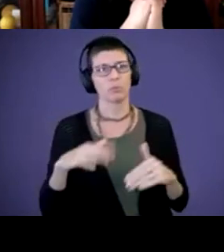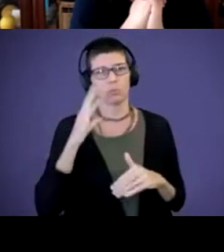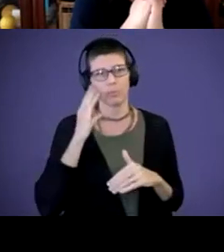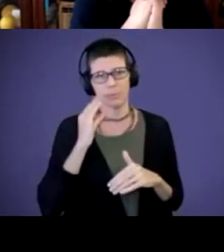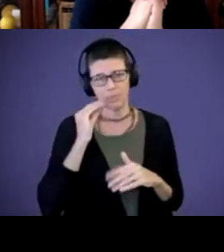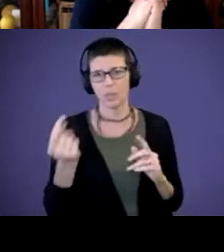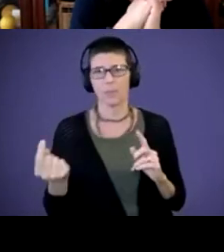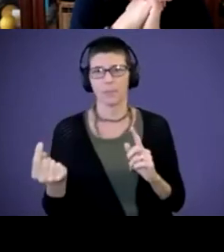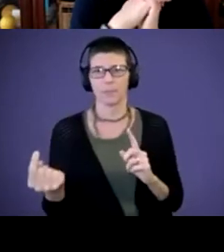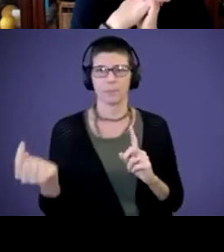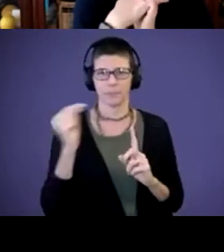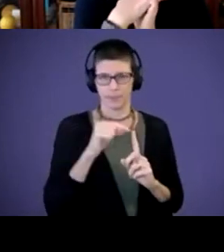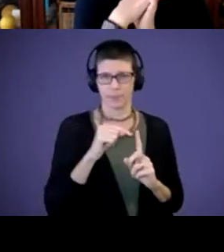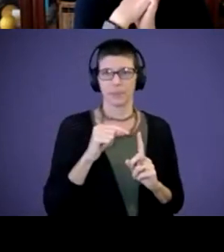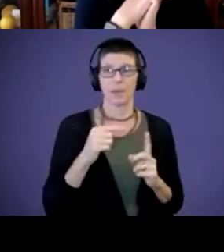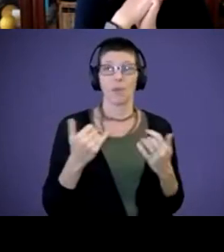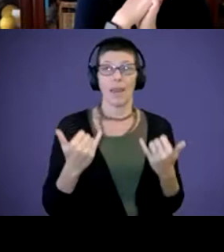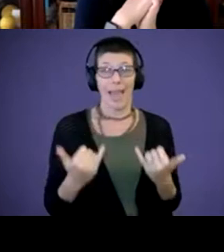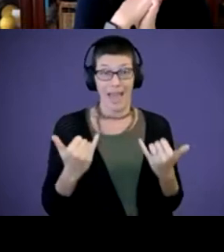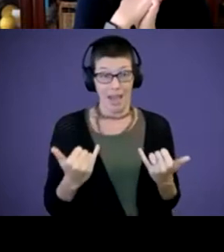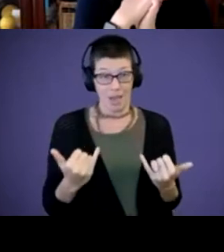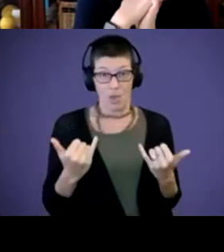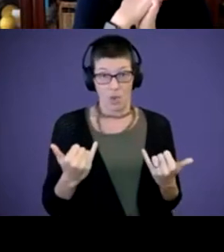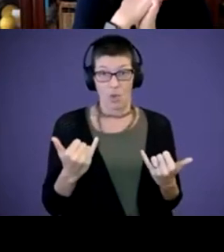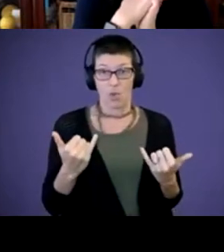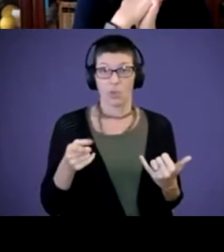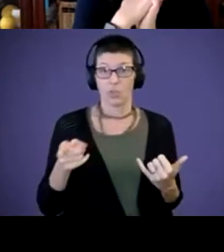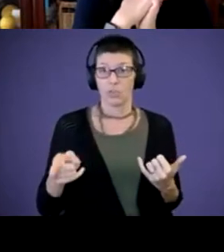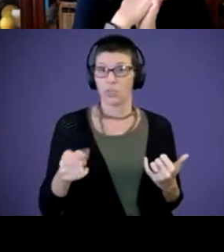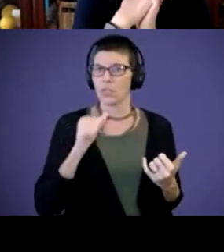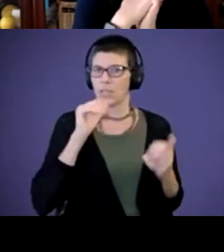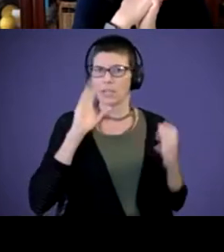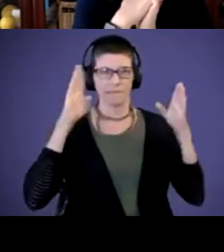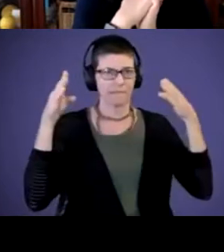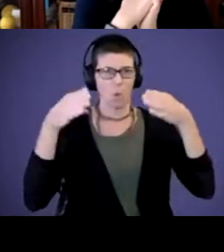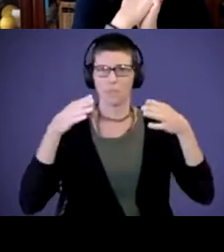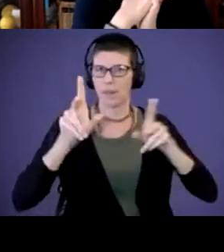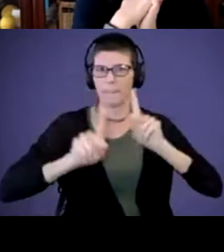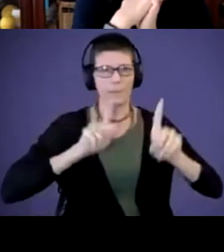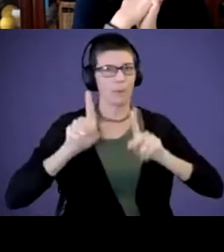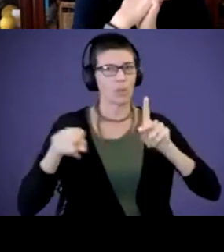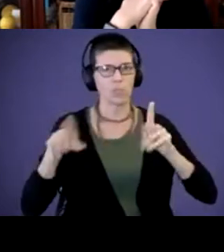back to where we're at now. She doesn't focus on people, so she focuses on things. So how